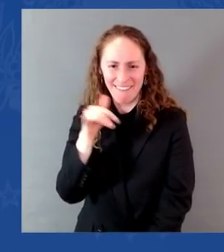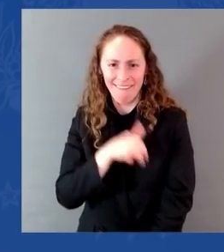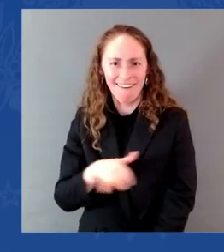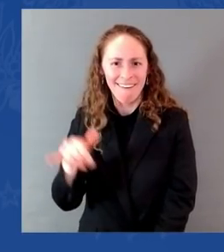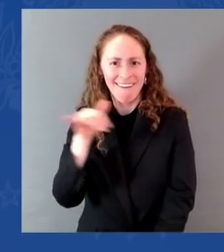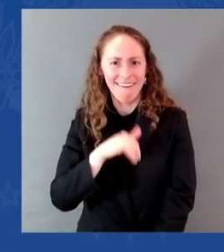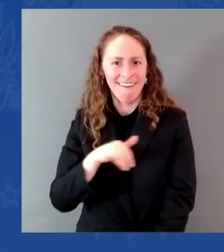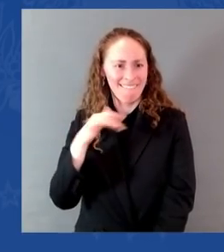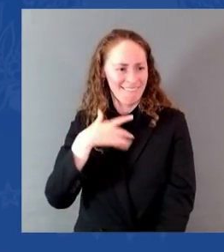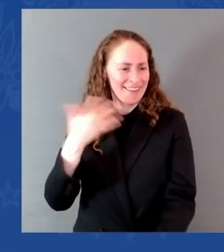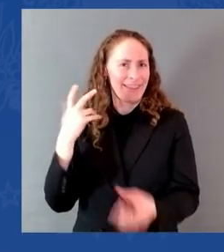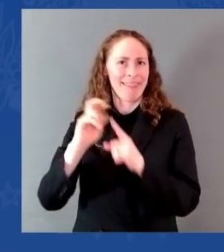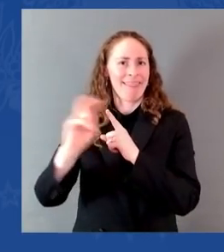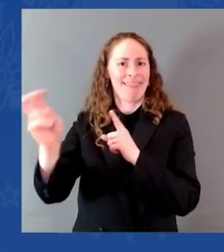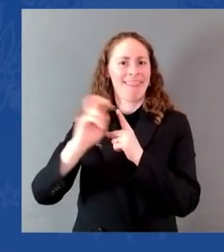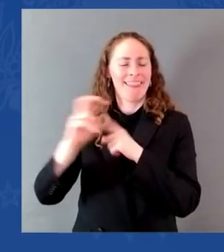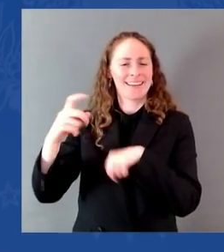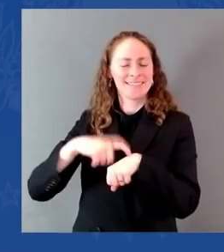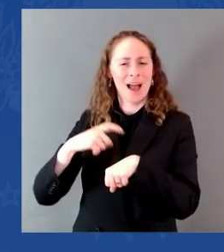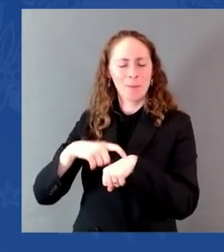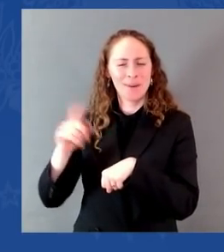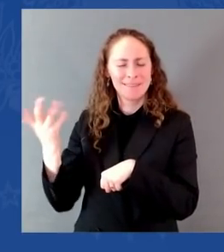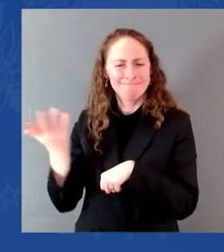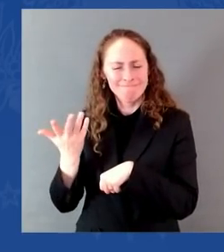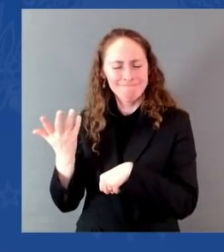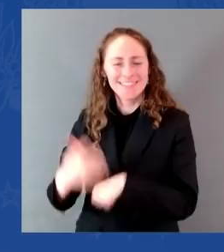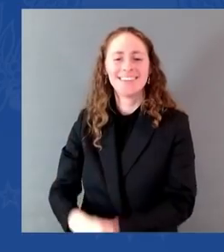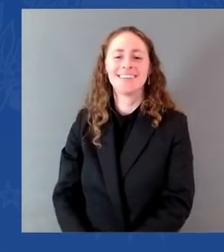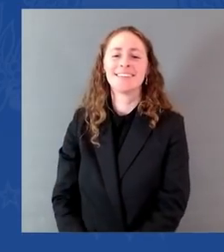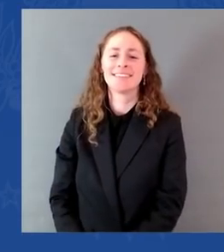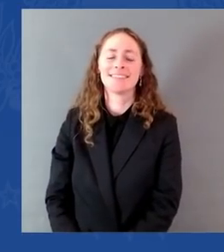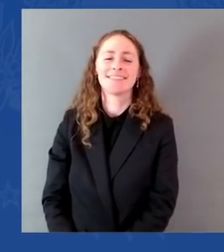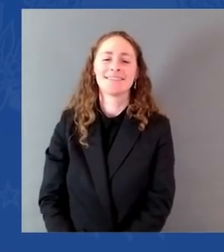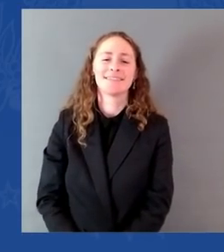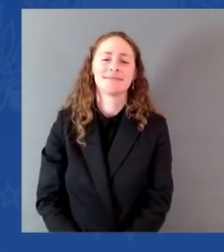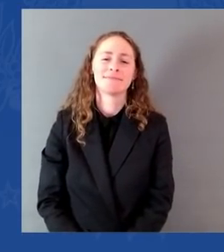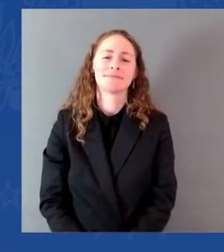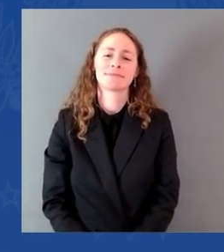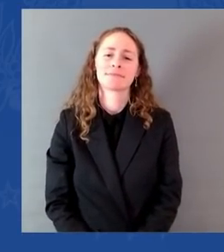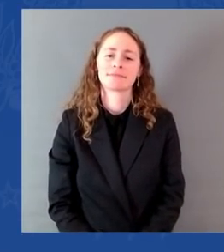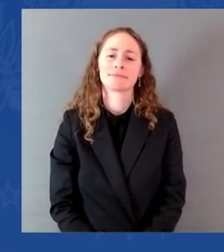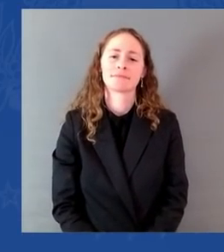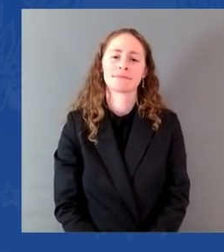there was a guy named Charlie Wheeler who talked about this -- your mayor. Seriously.